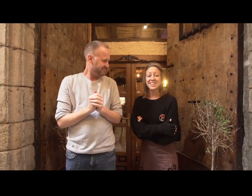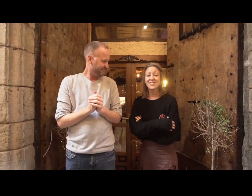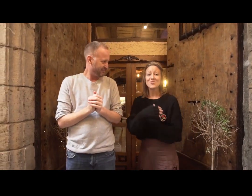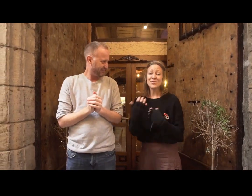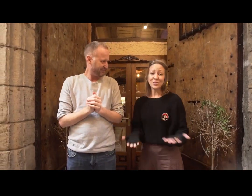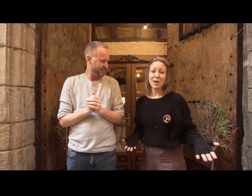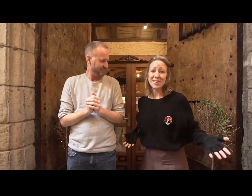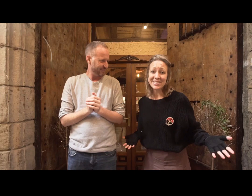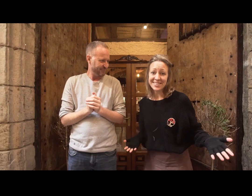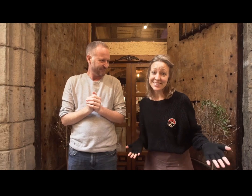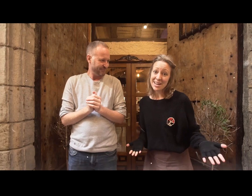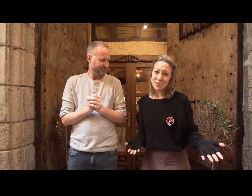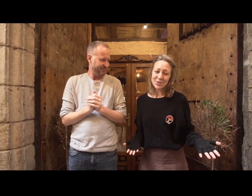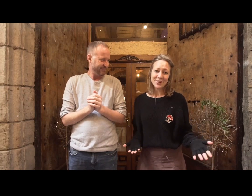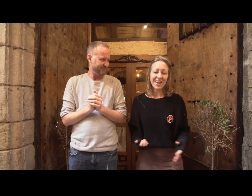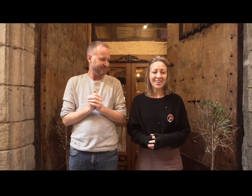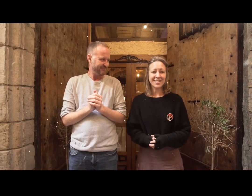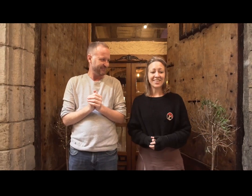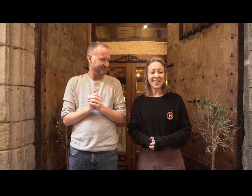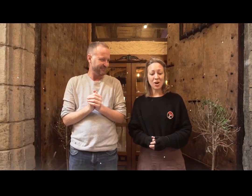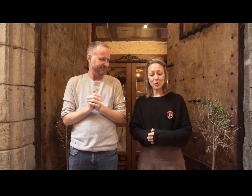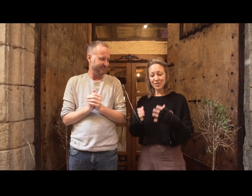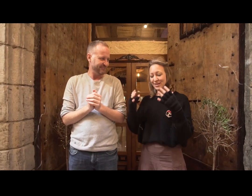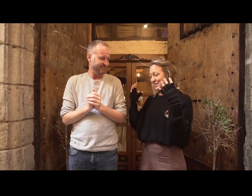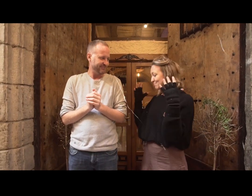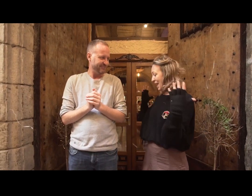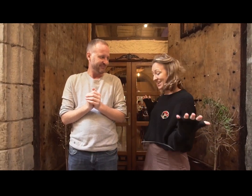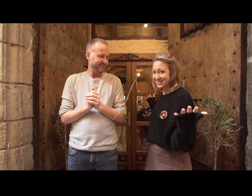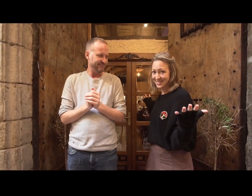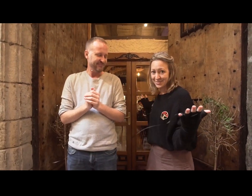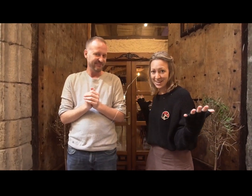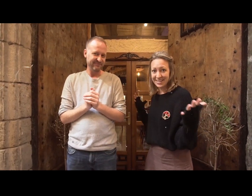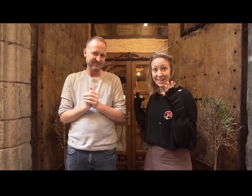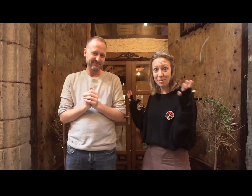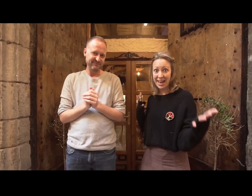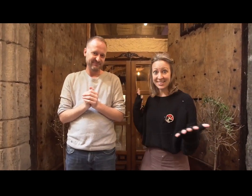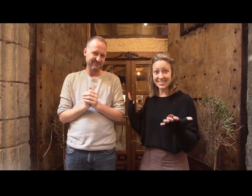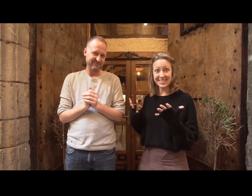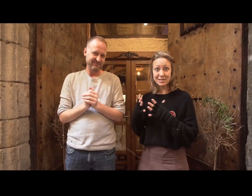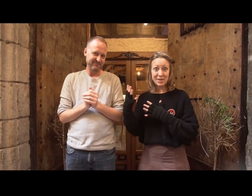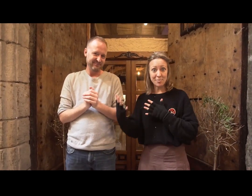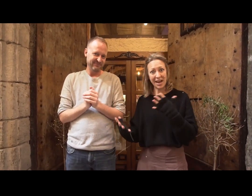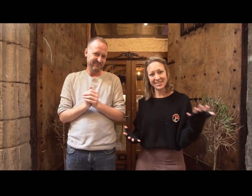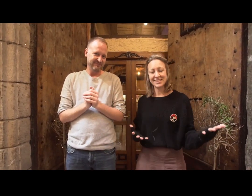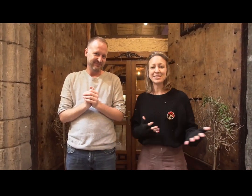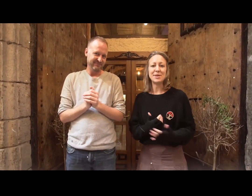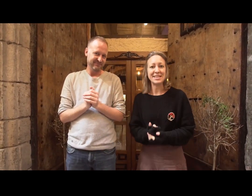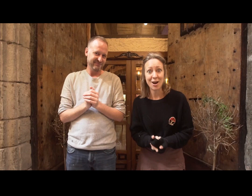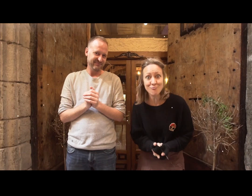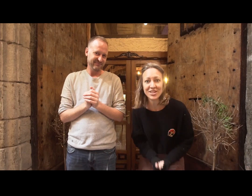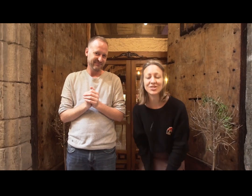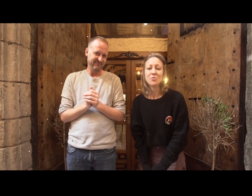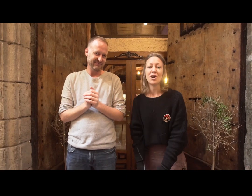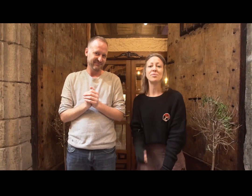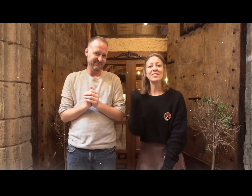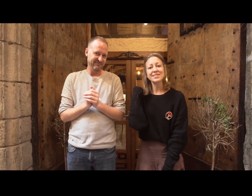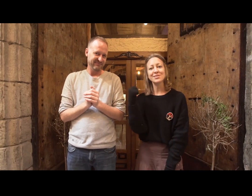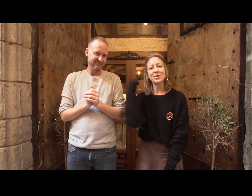And the rich families in this neighborhood owned these palaces big or little palaces (depended how rich they were)